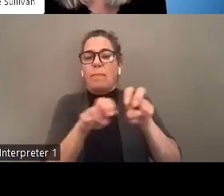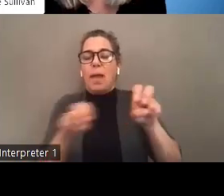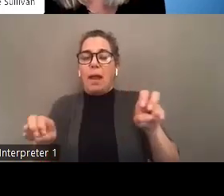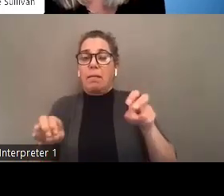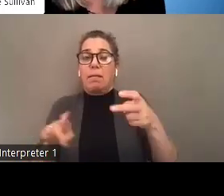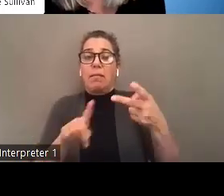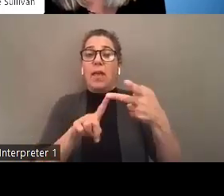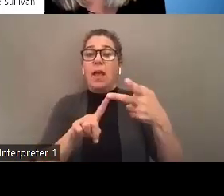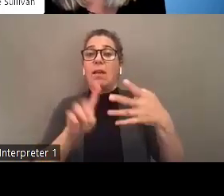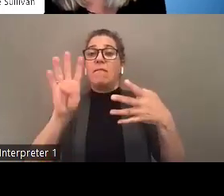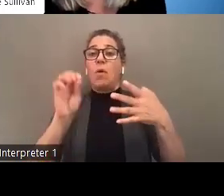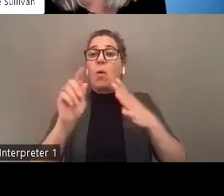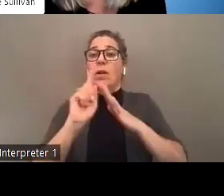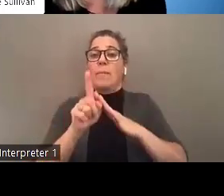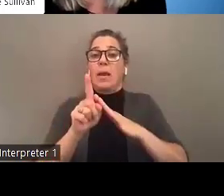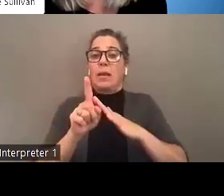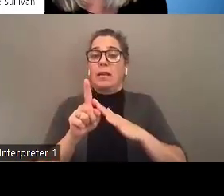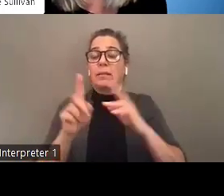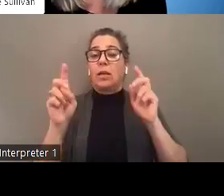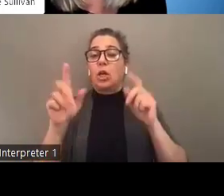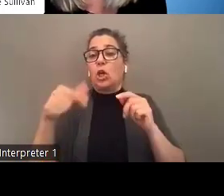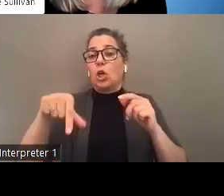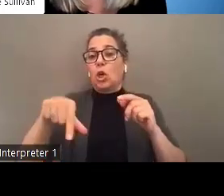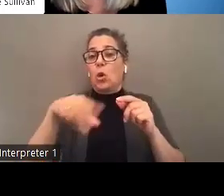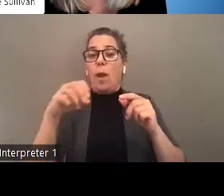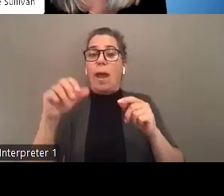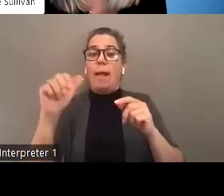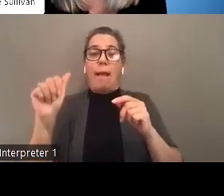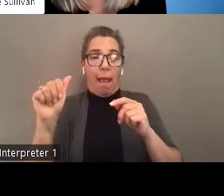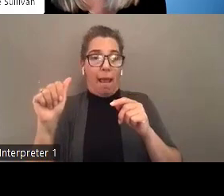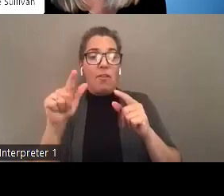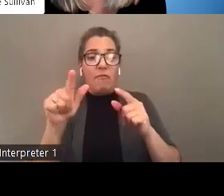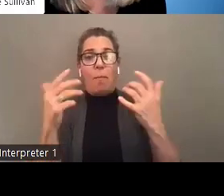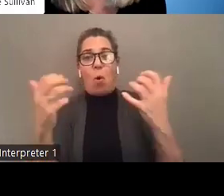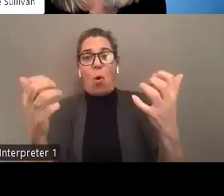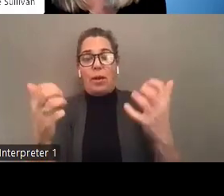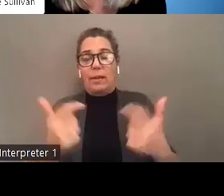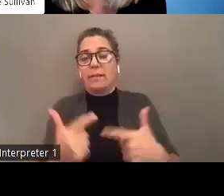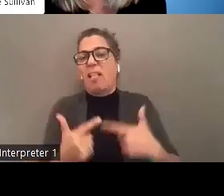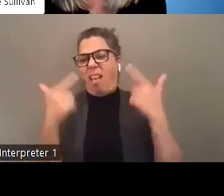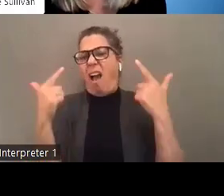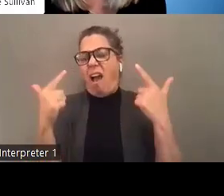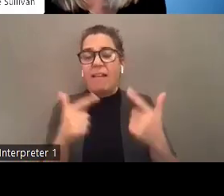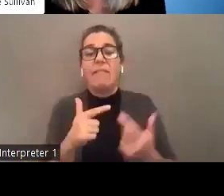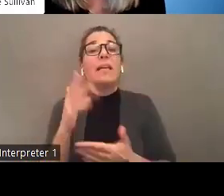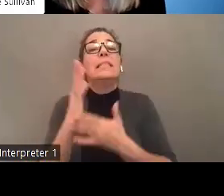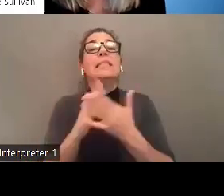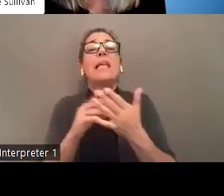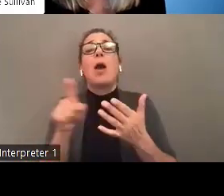Q&A from our audience. And several of you submitted questions in advance of this webinar